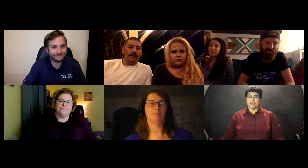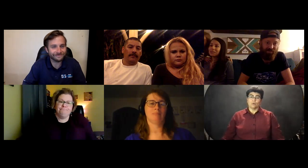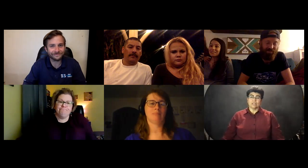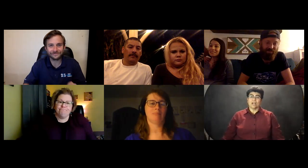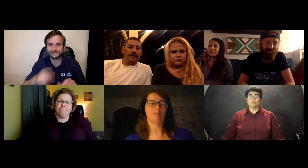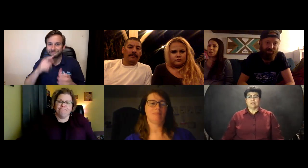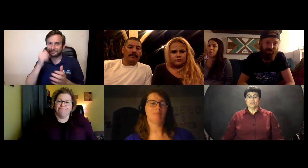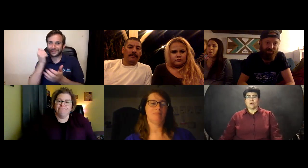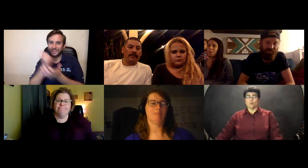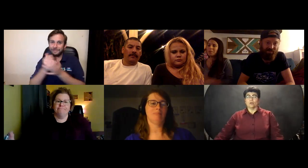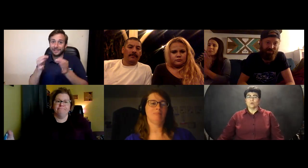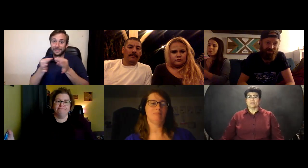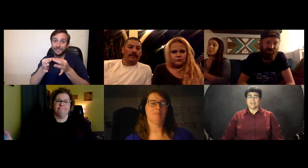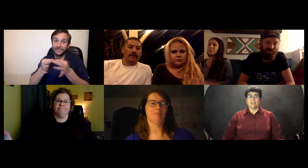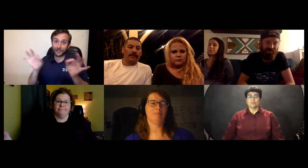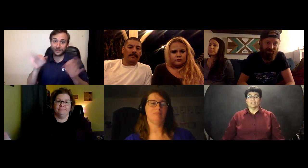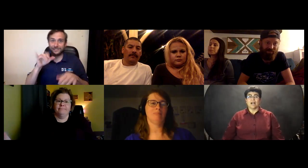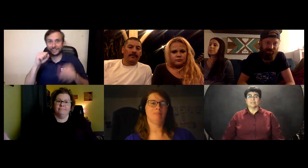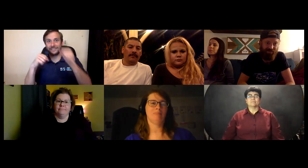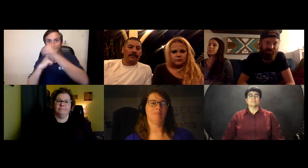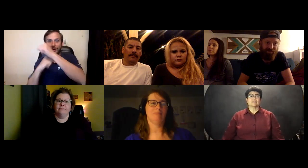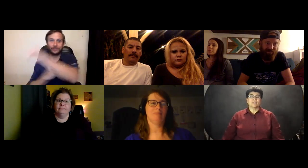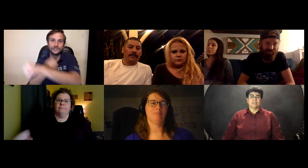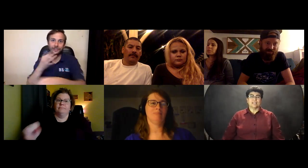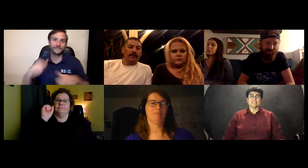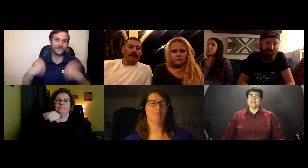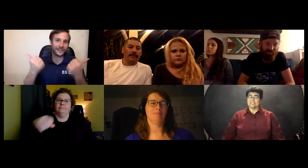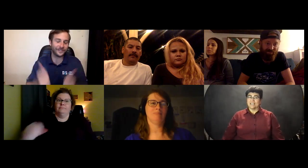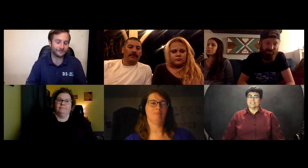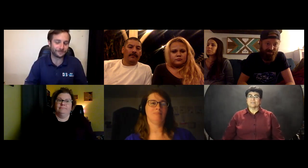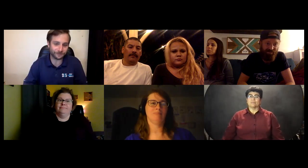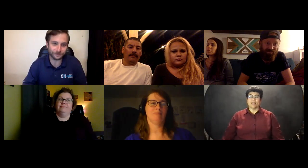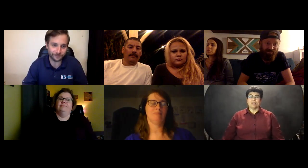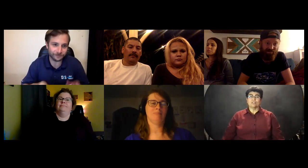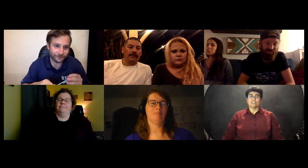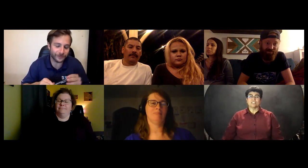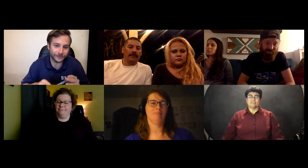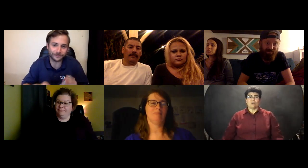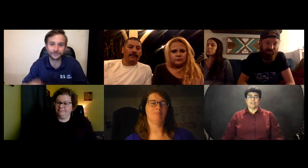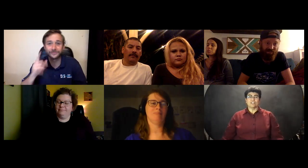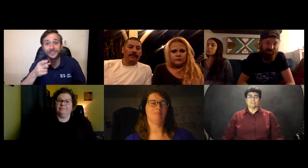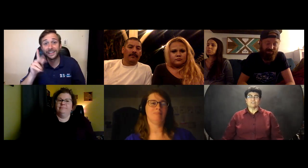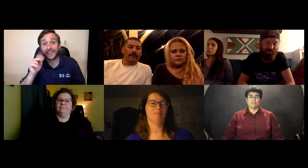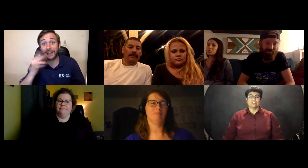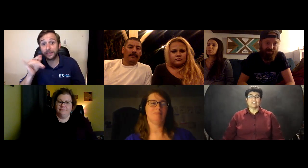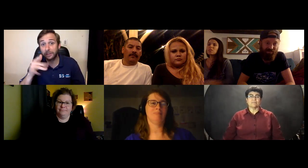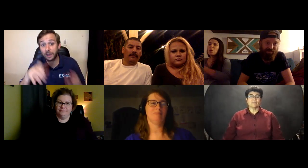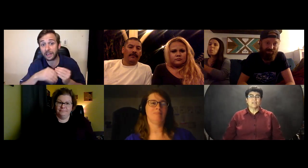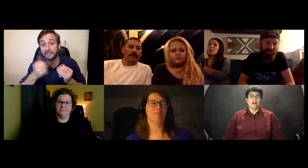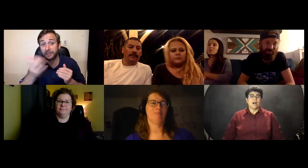wouldn't help that wouldn't work that helped a lot nick says yes language is the foundation for